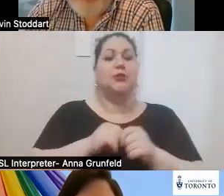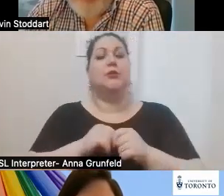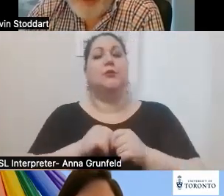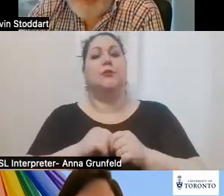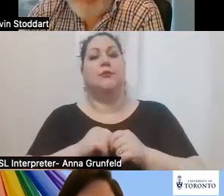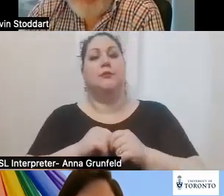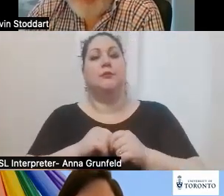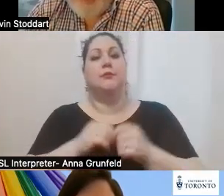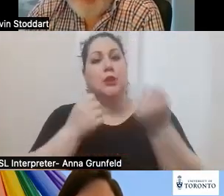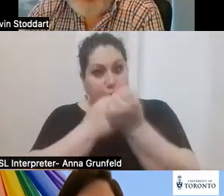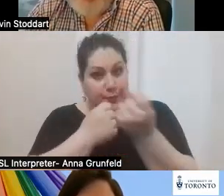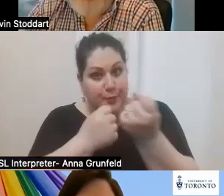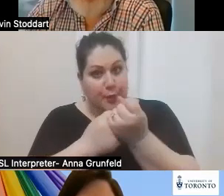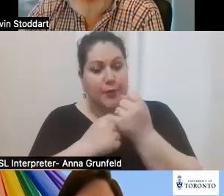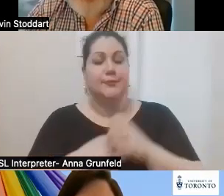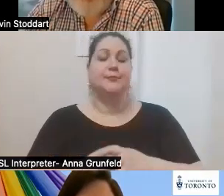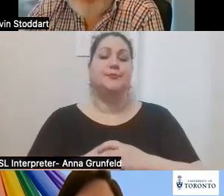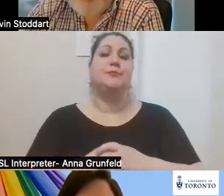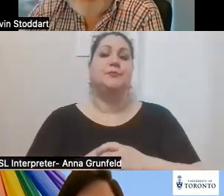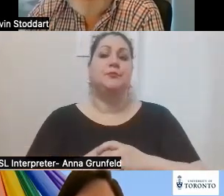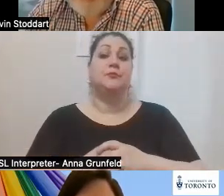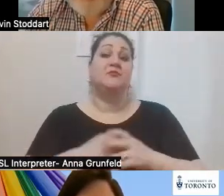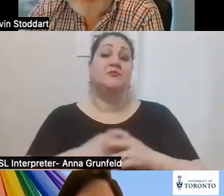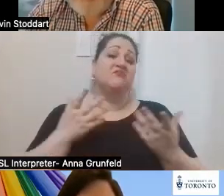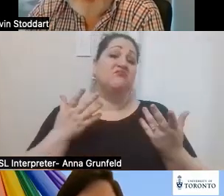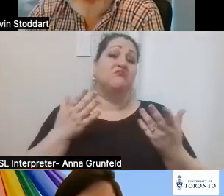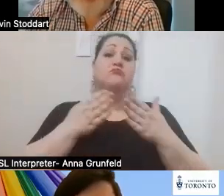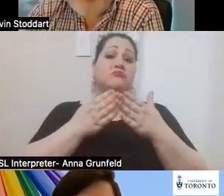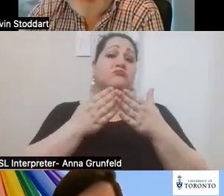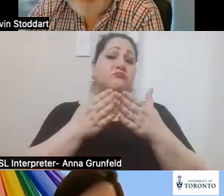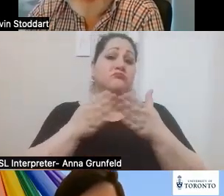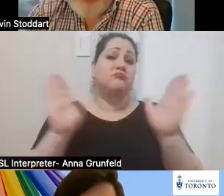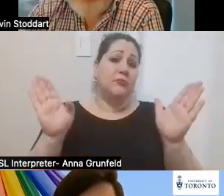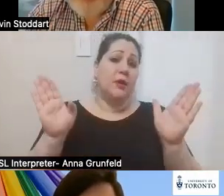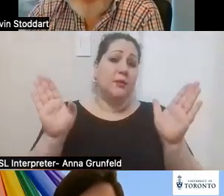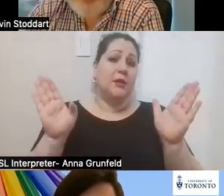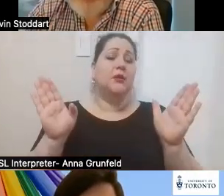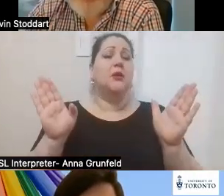Again, the general public as well. A good point needs to be educated.